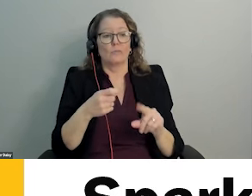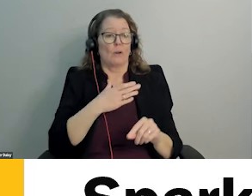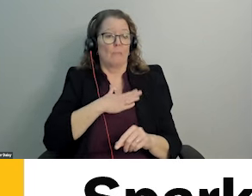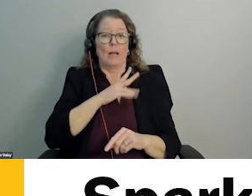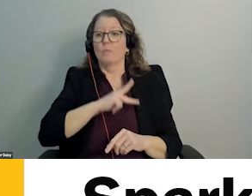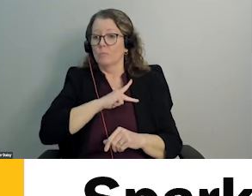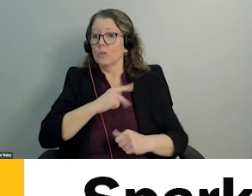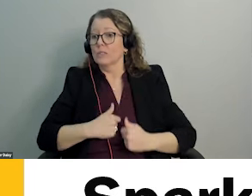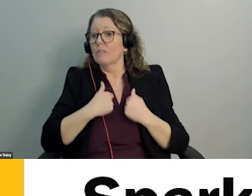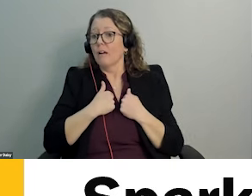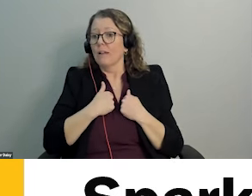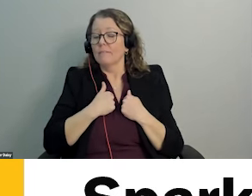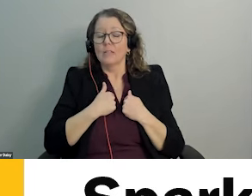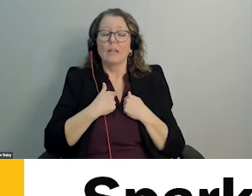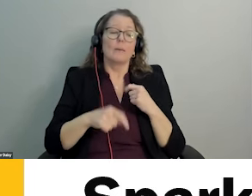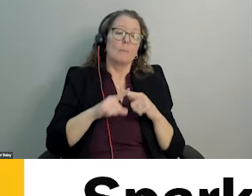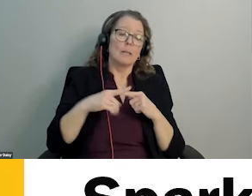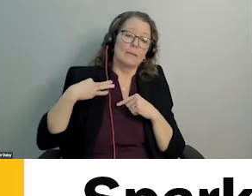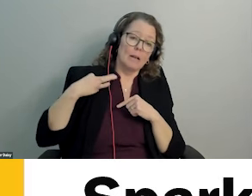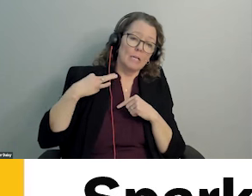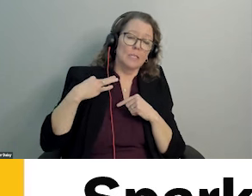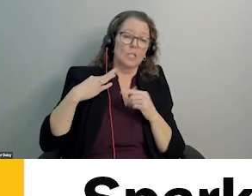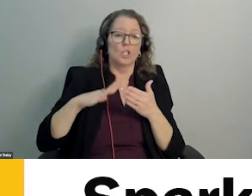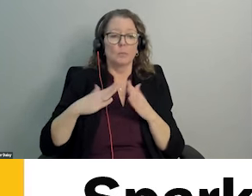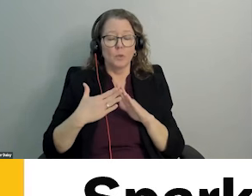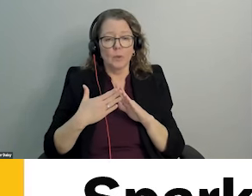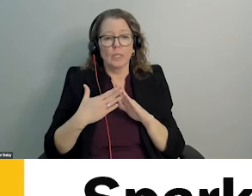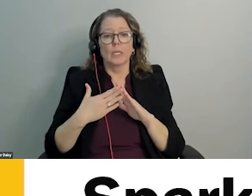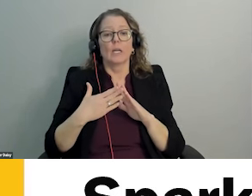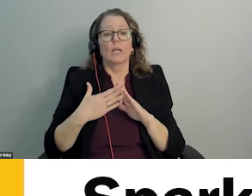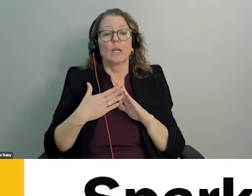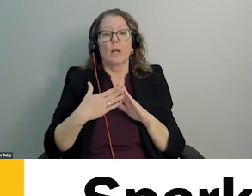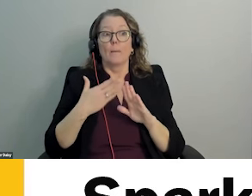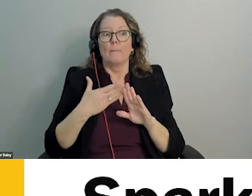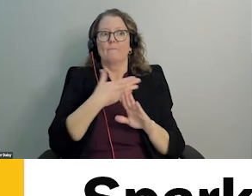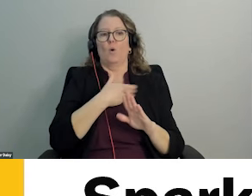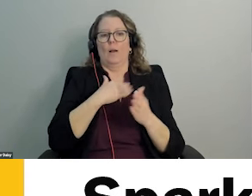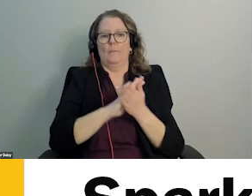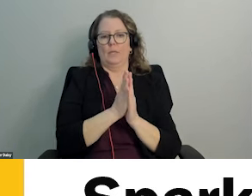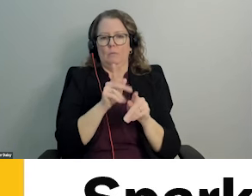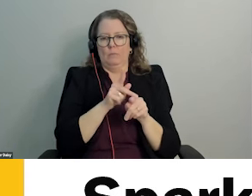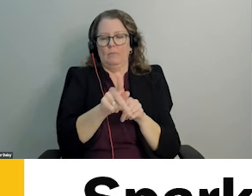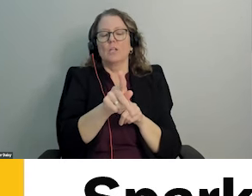but also through volunteering in the community before I was doing it professionally between volunteering